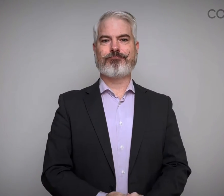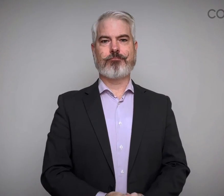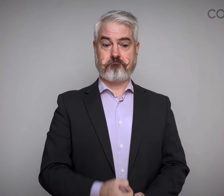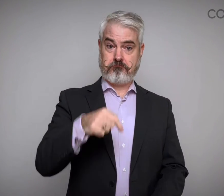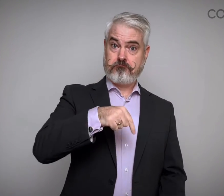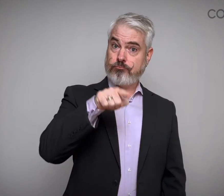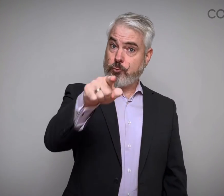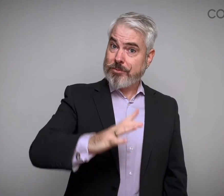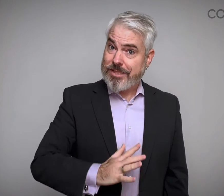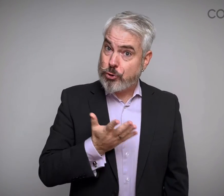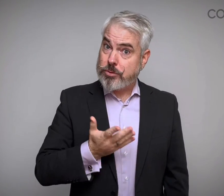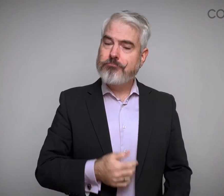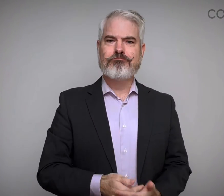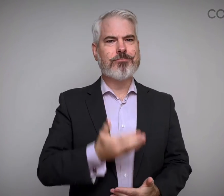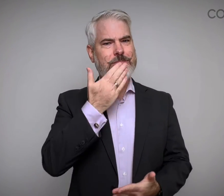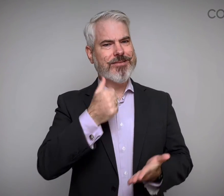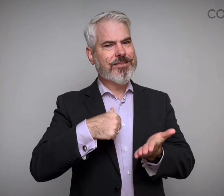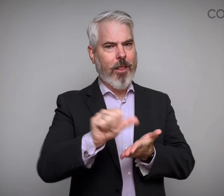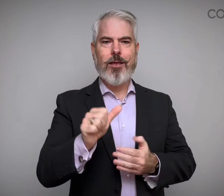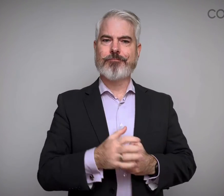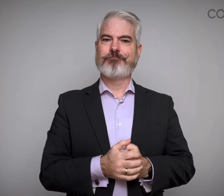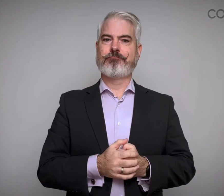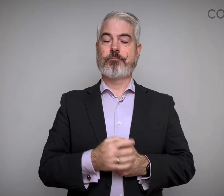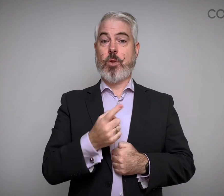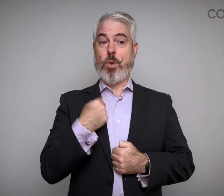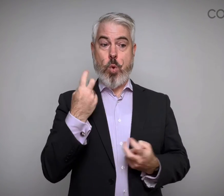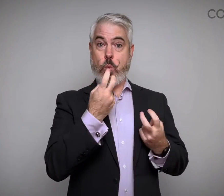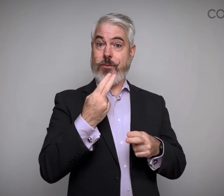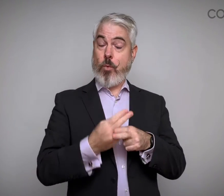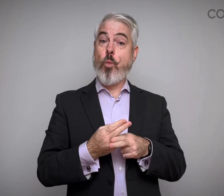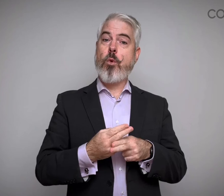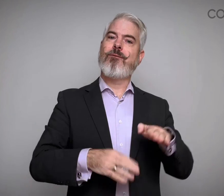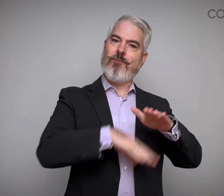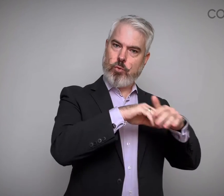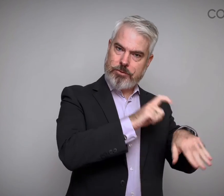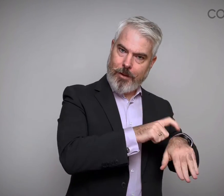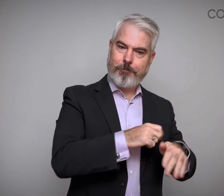If this is you, please apply to be a Video Interpreter at Convo Australia. We are looking for full-time,